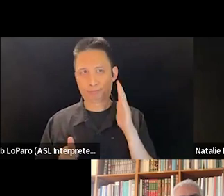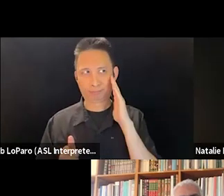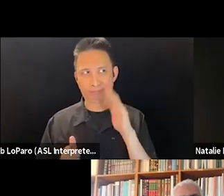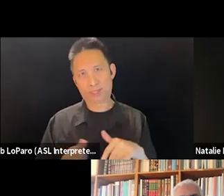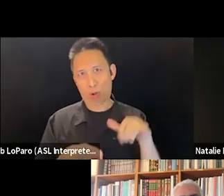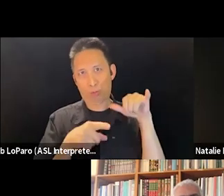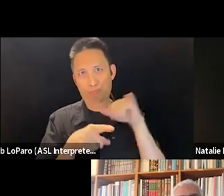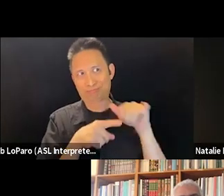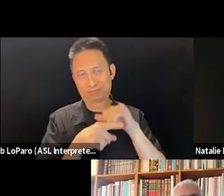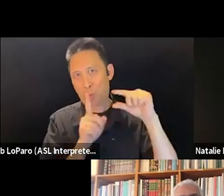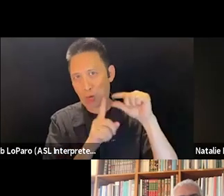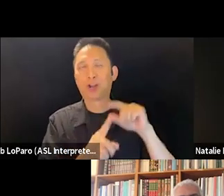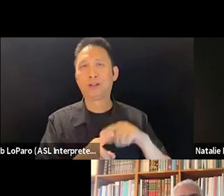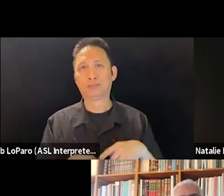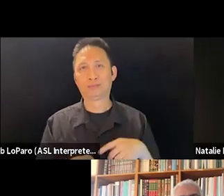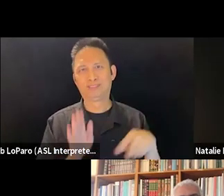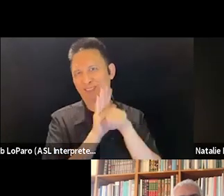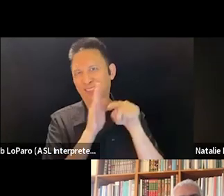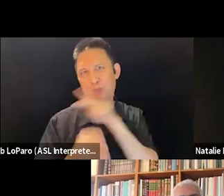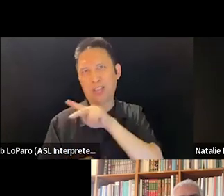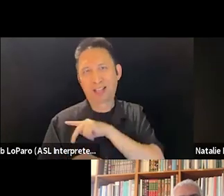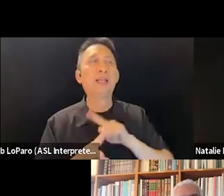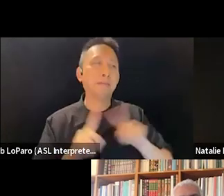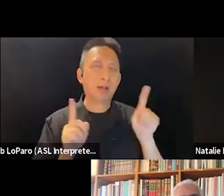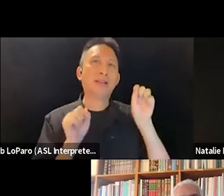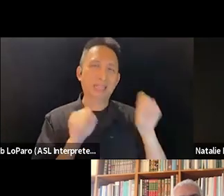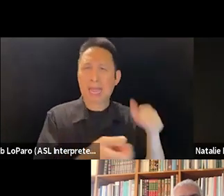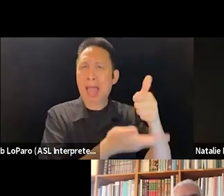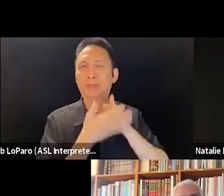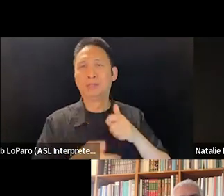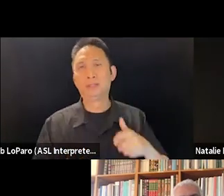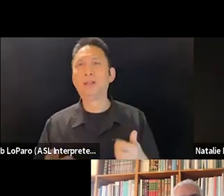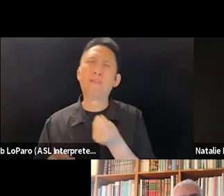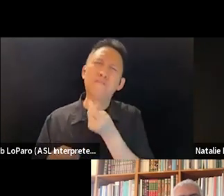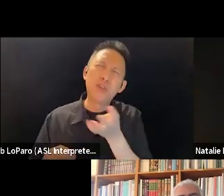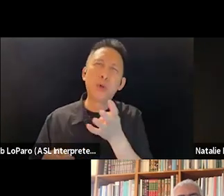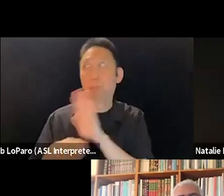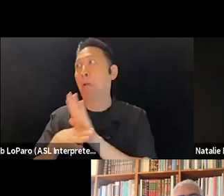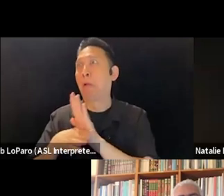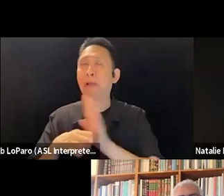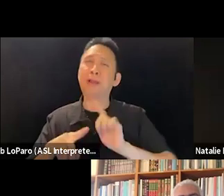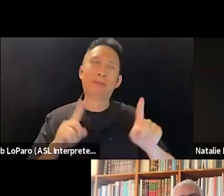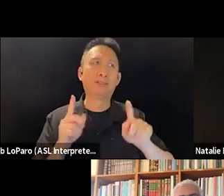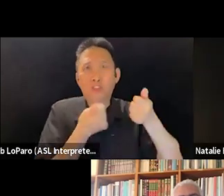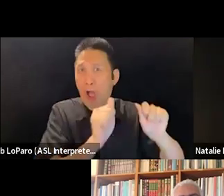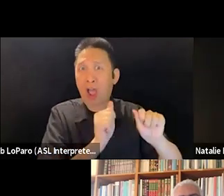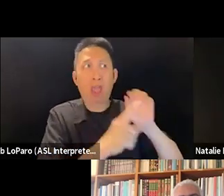would be nice to you or very least say, I'm too busy, but try, you know, John Smith or whatever. But it's hard, you know, it is hard.